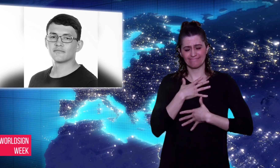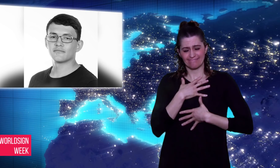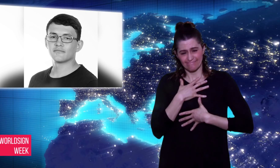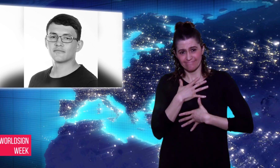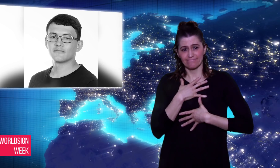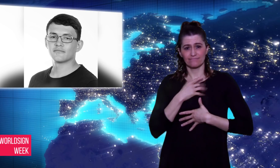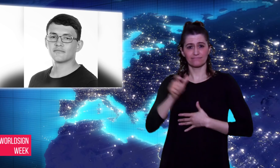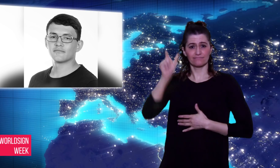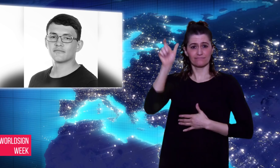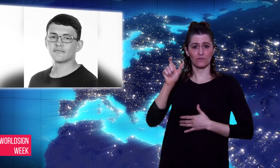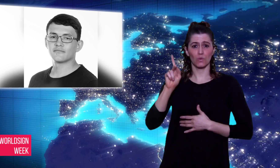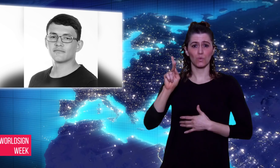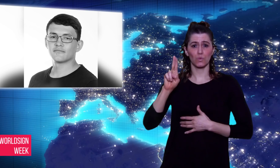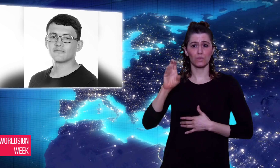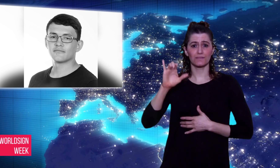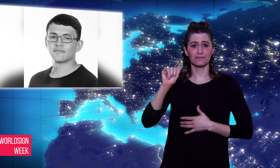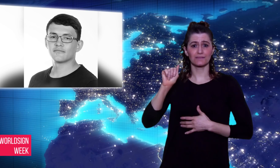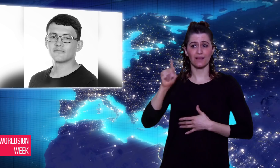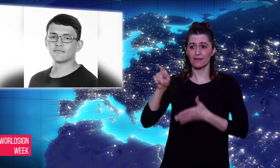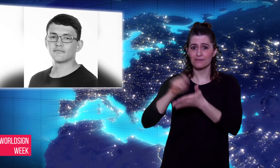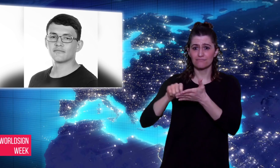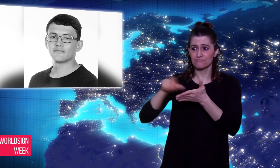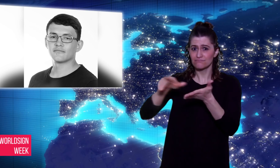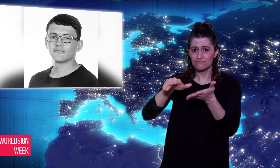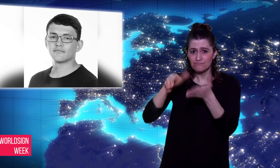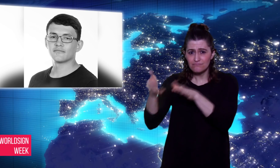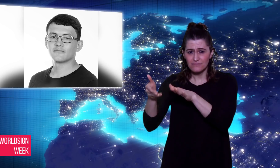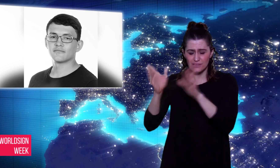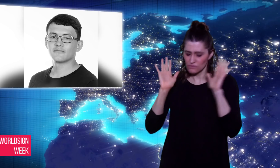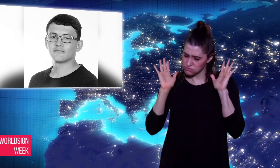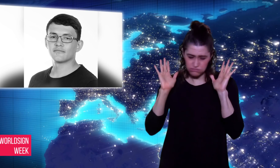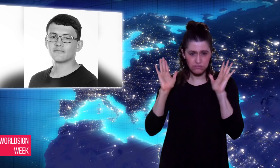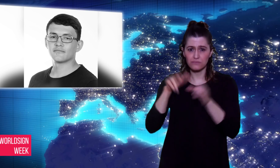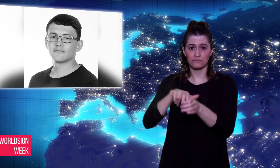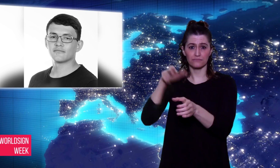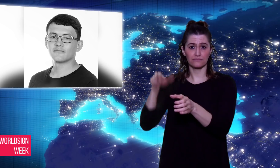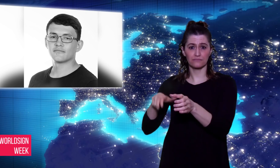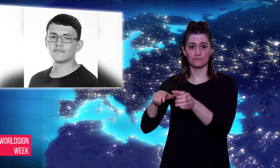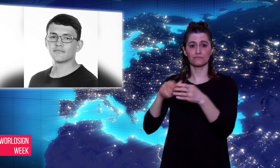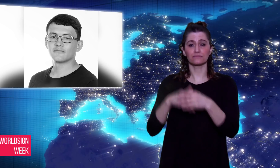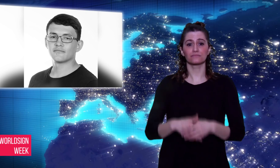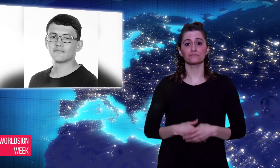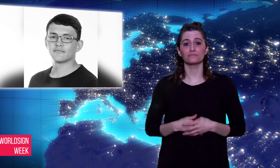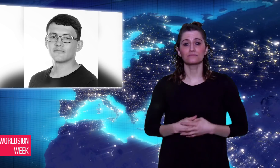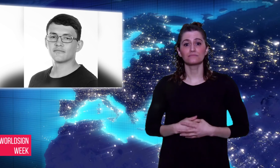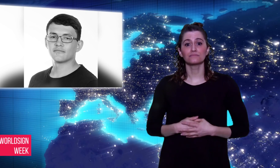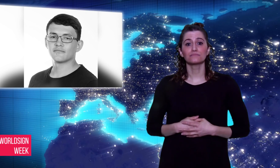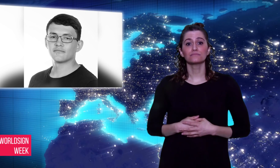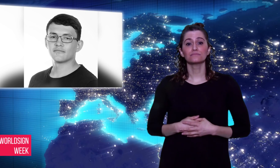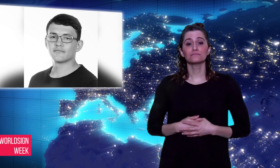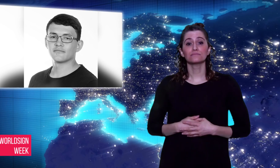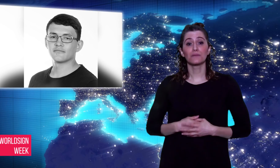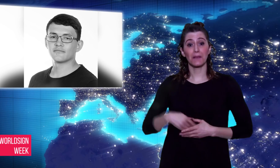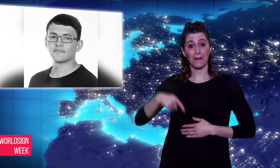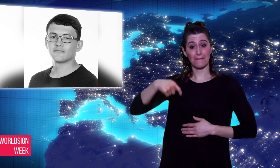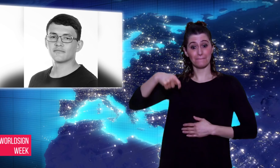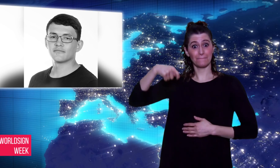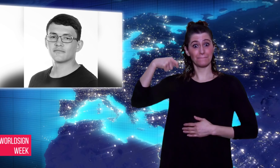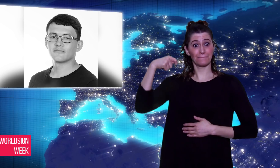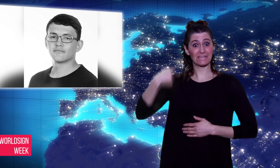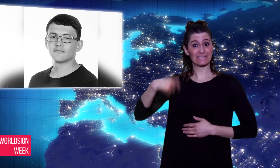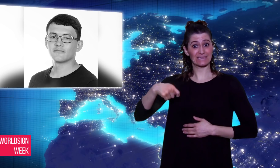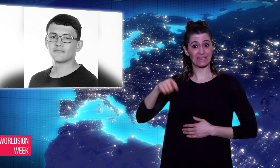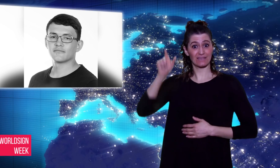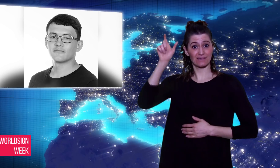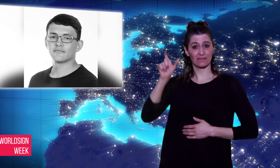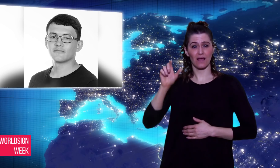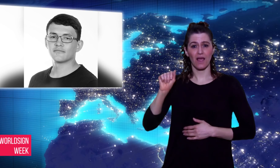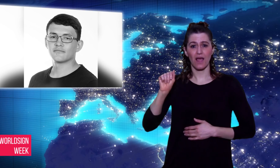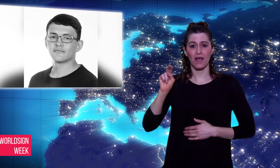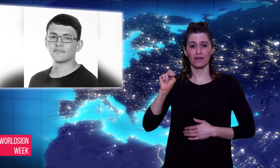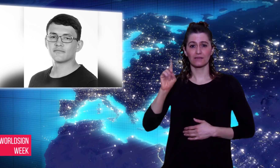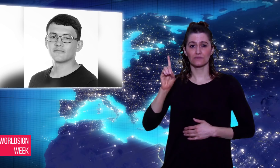not bear” handling the death of Kuciak.